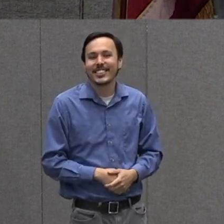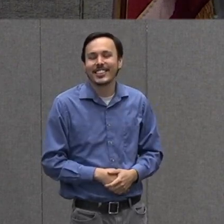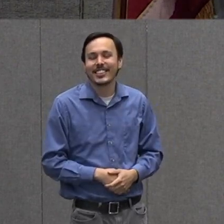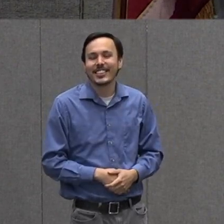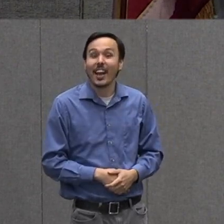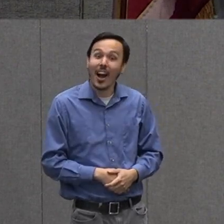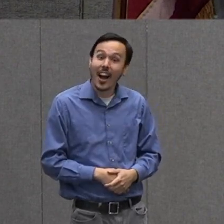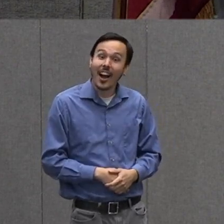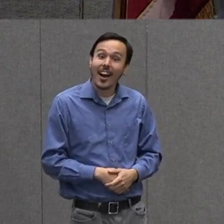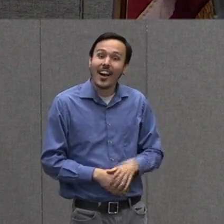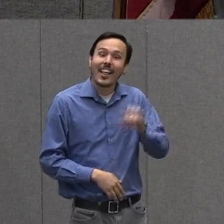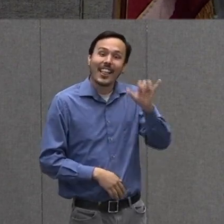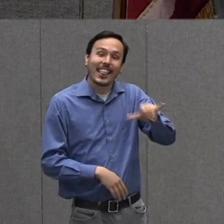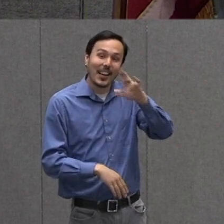Wasn't that so much fun?